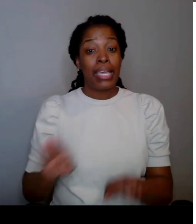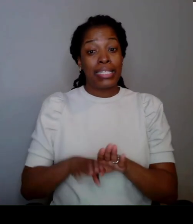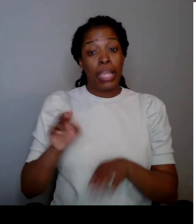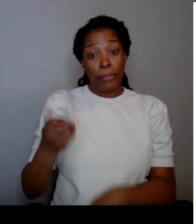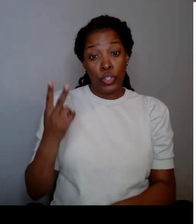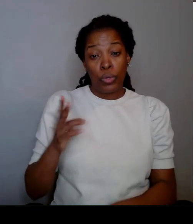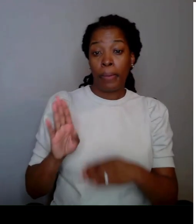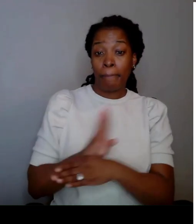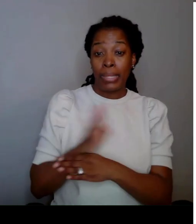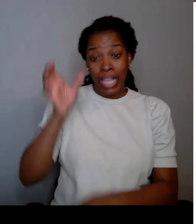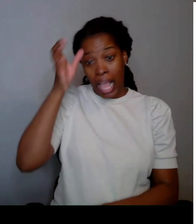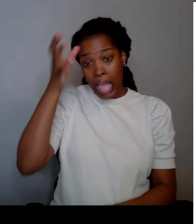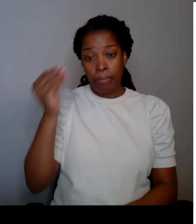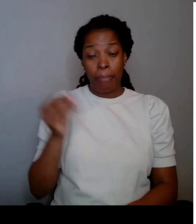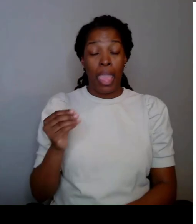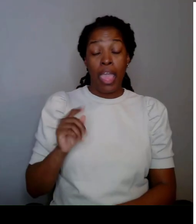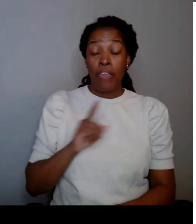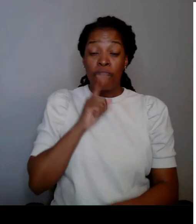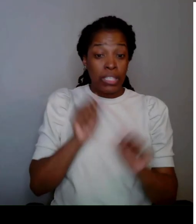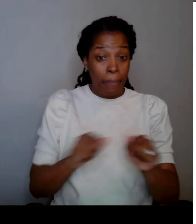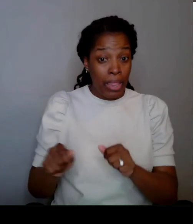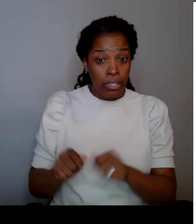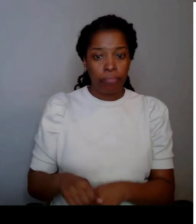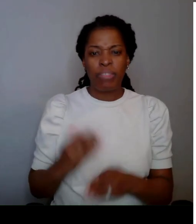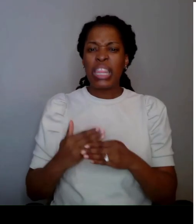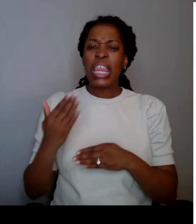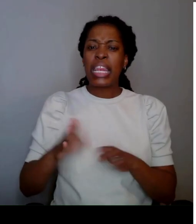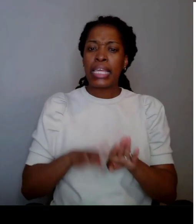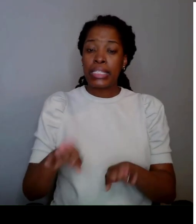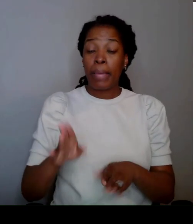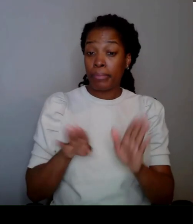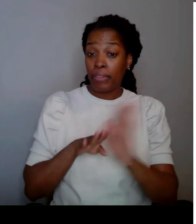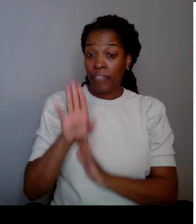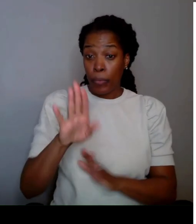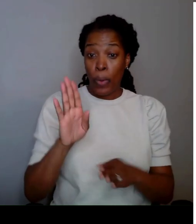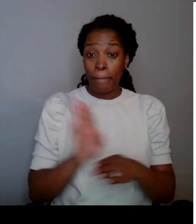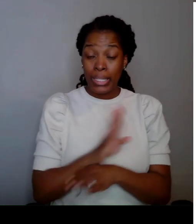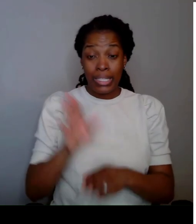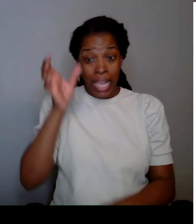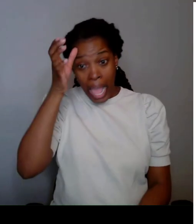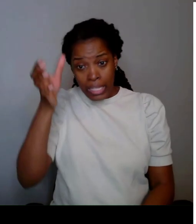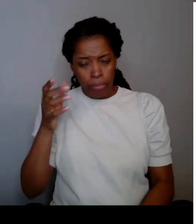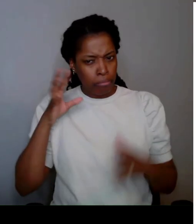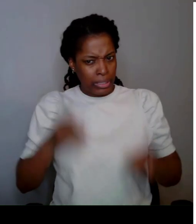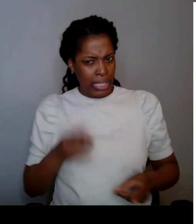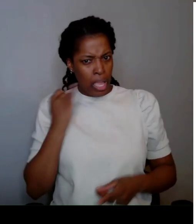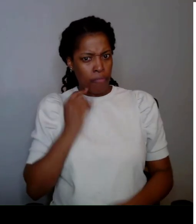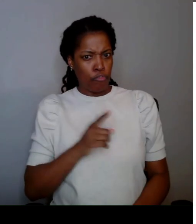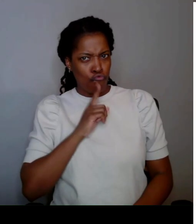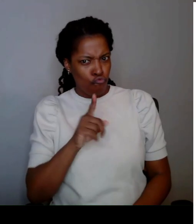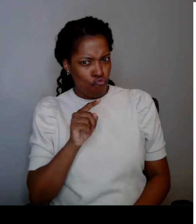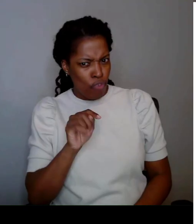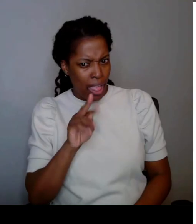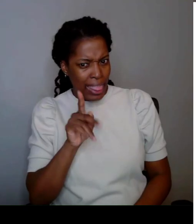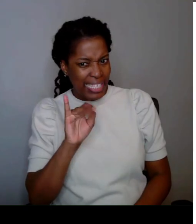concept and decide if it's realistic and sustainable. You'll complete tools including the Business Concept and Feasibility